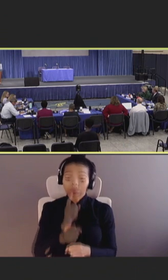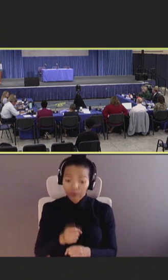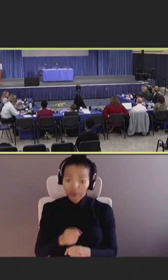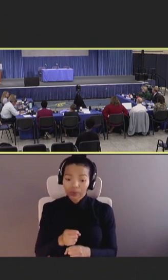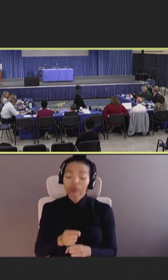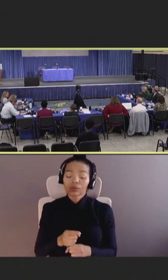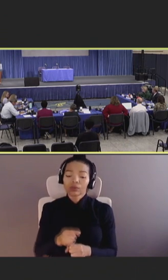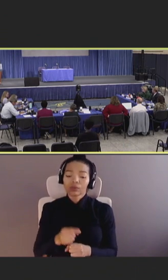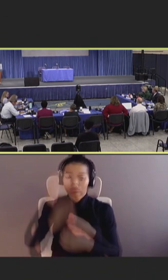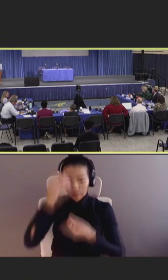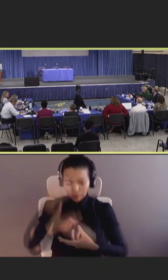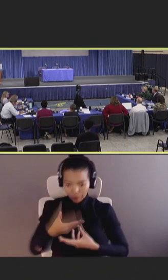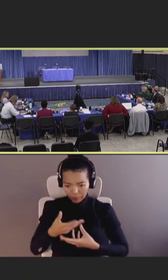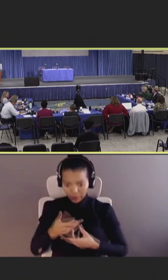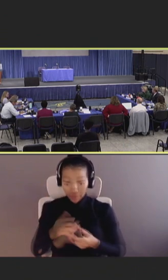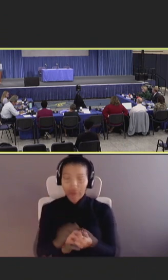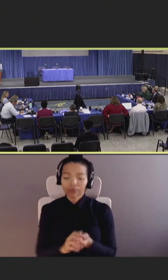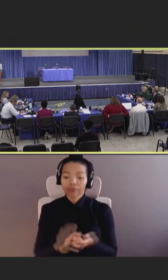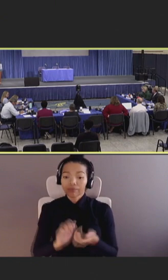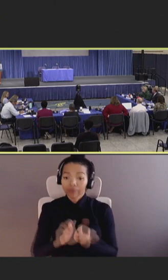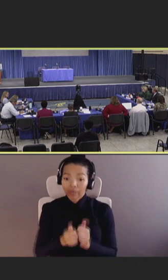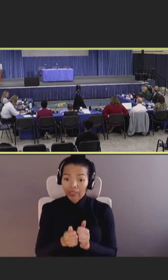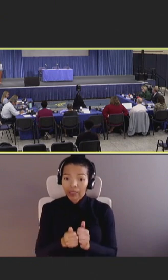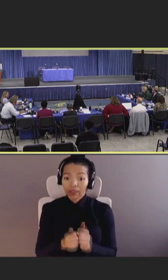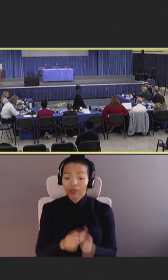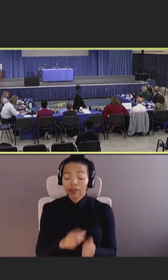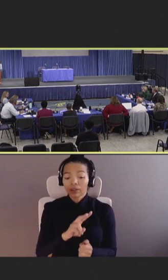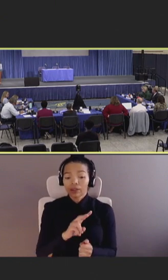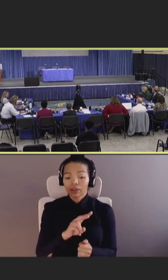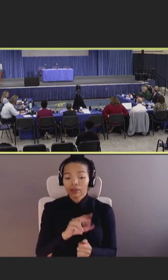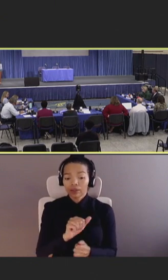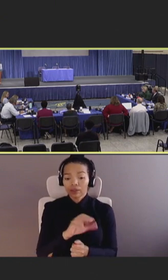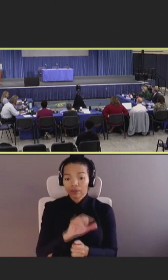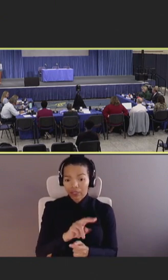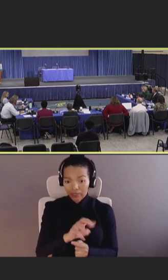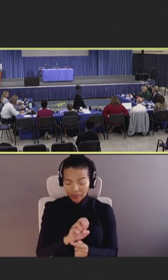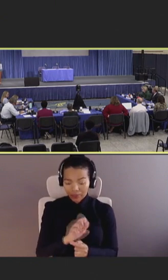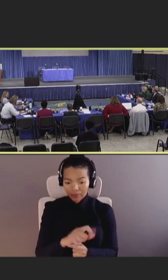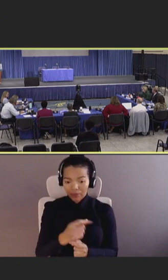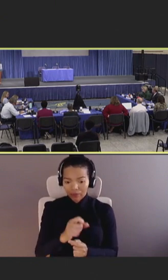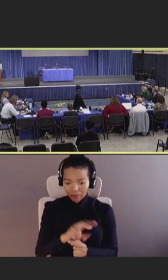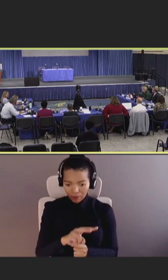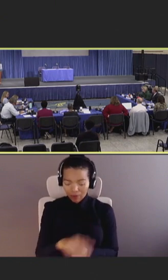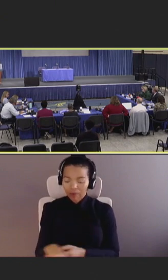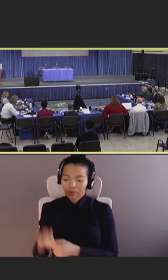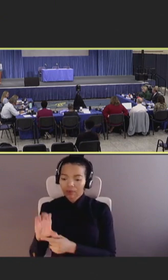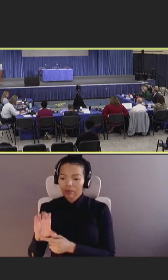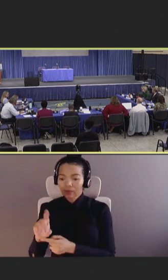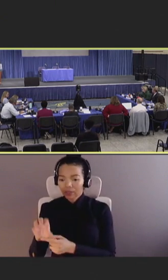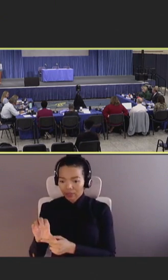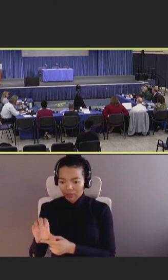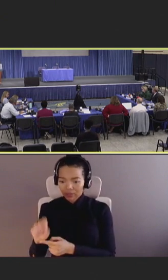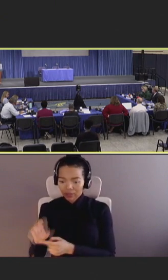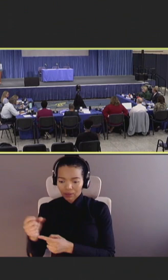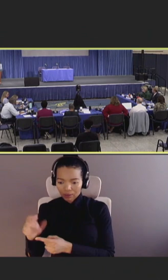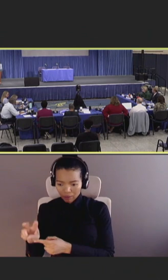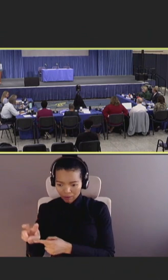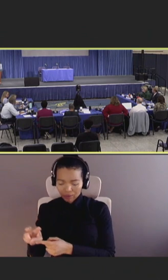including vaccines.gov and cdc.gov, to find credible information on vaccines,